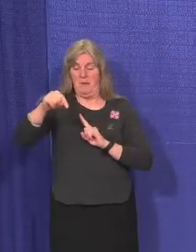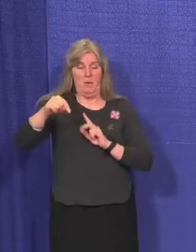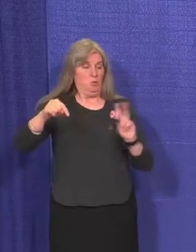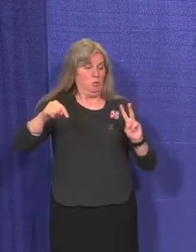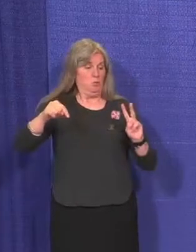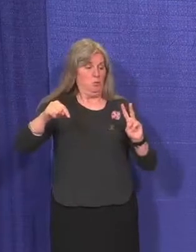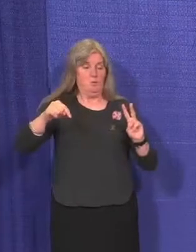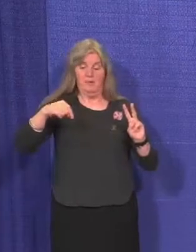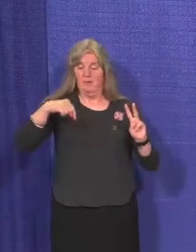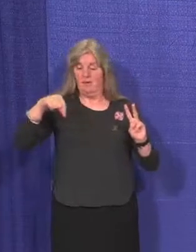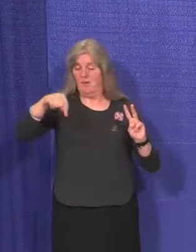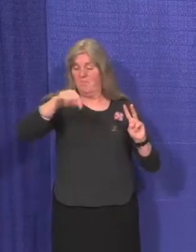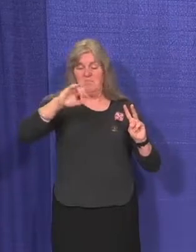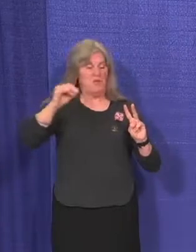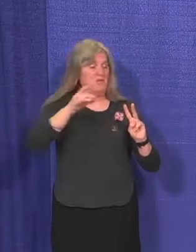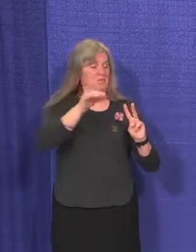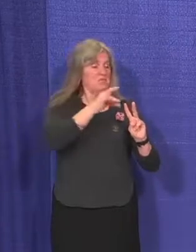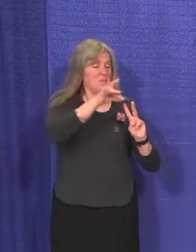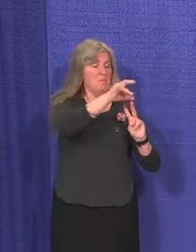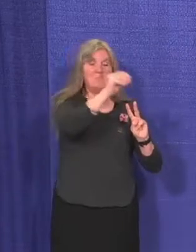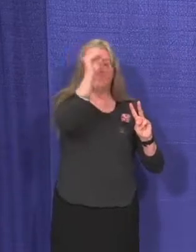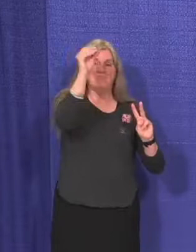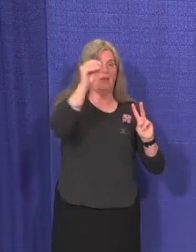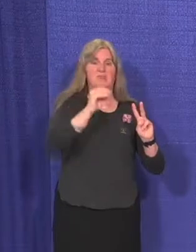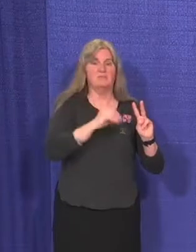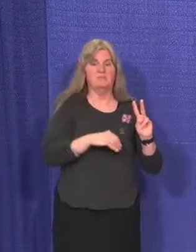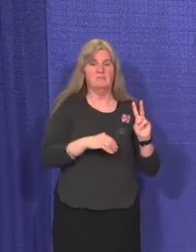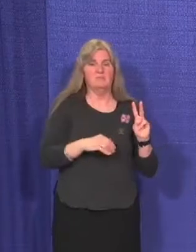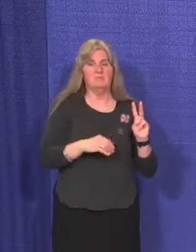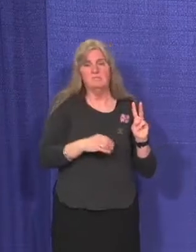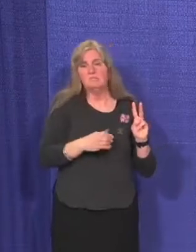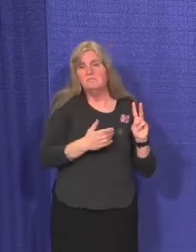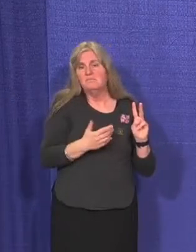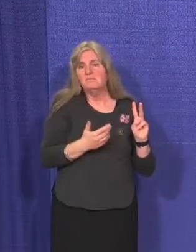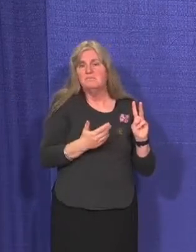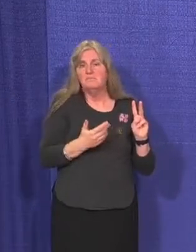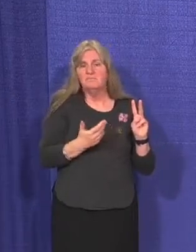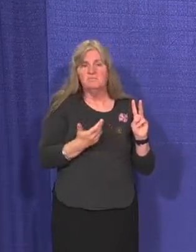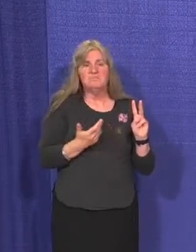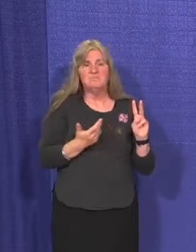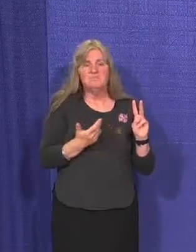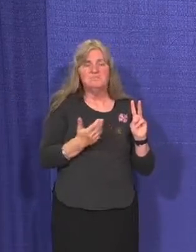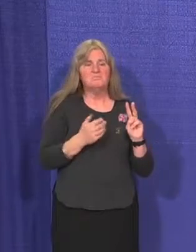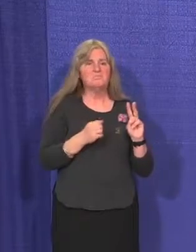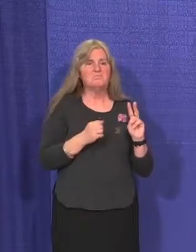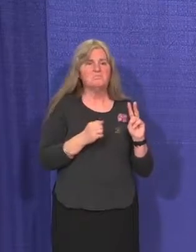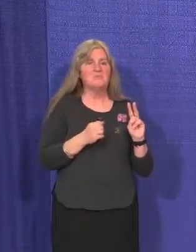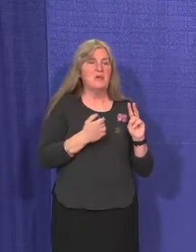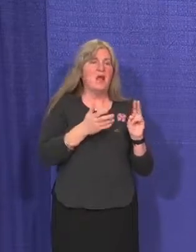part and our notes but that case was clearly linked to a previous